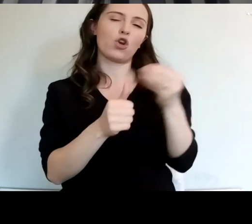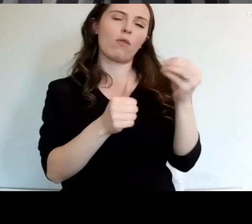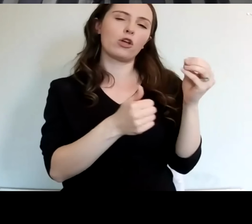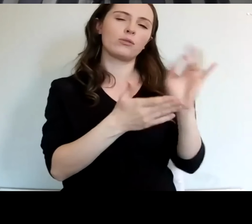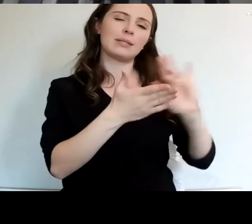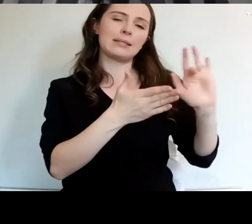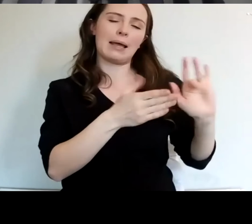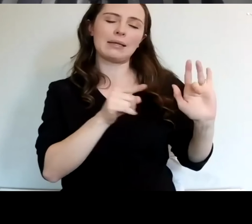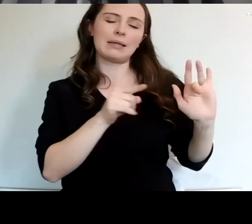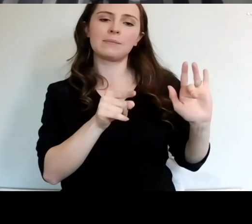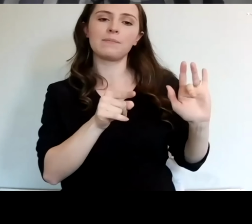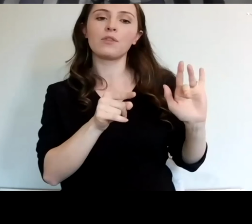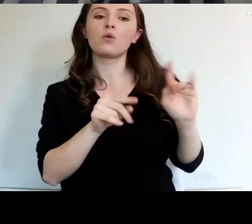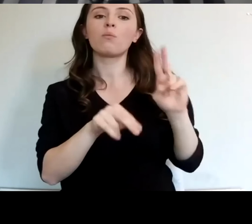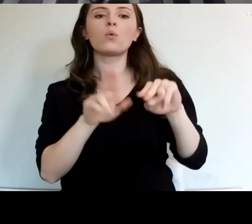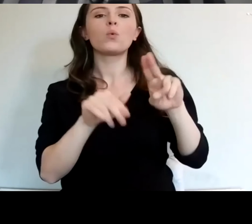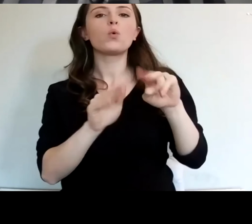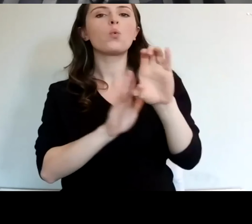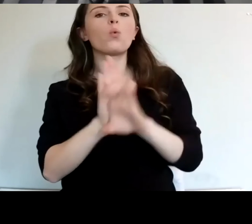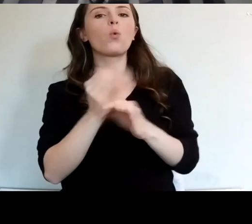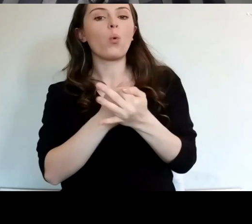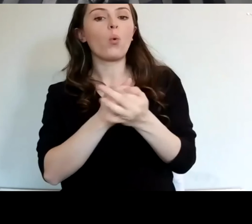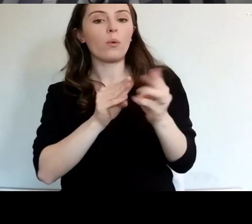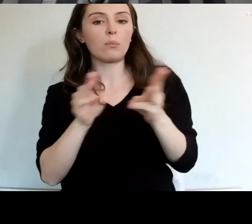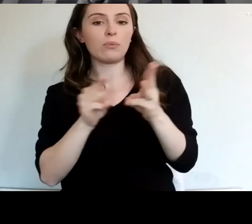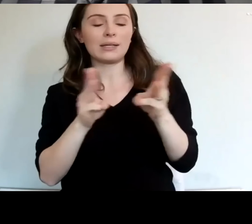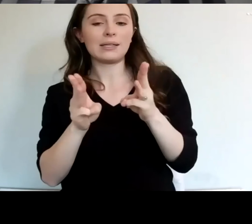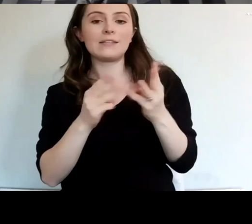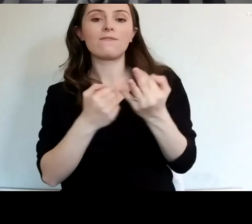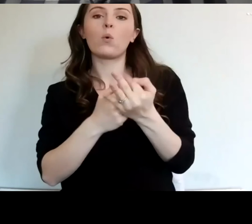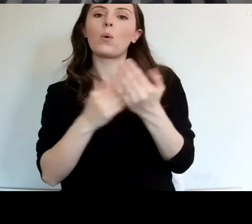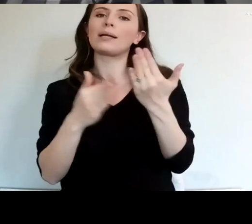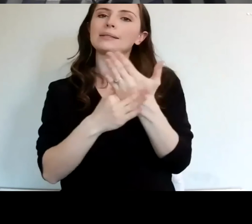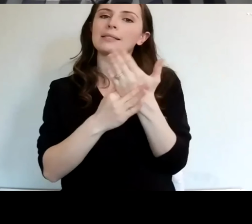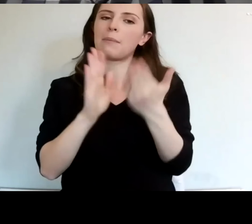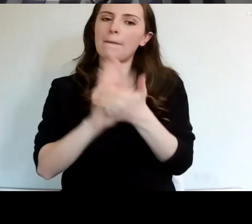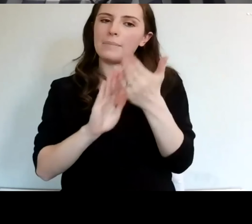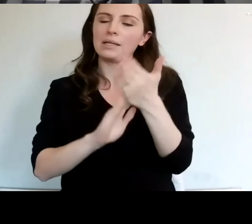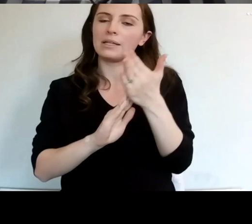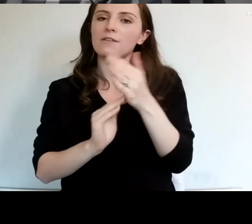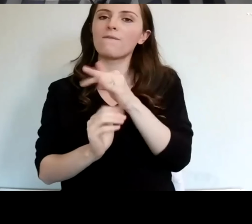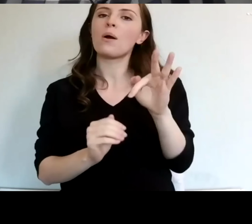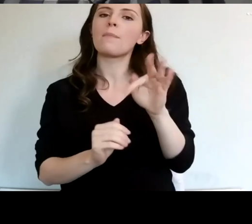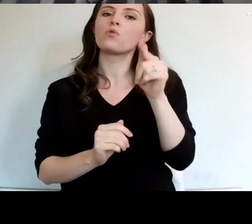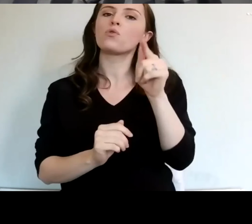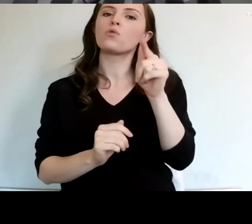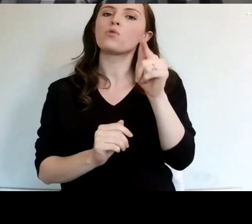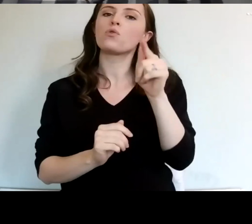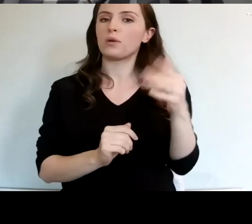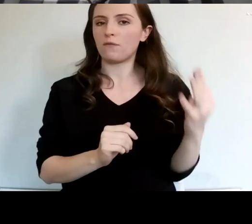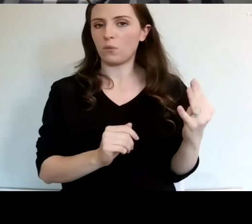the new Code of Practice on accessible buildings from 2024. Others will be speaking about buildings,